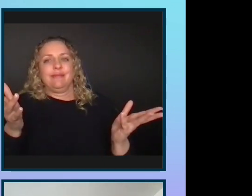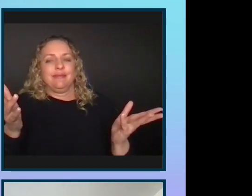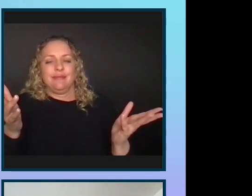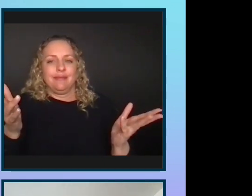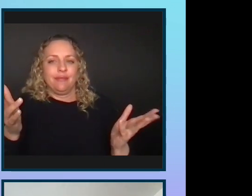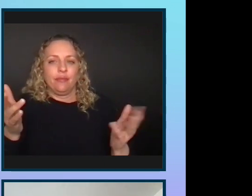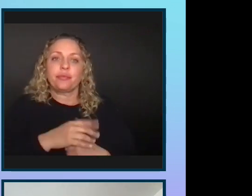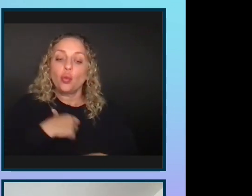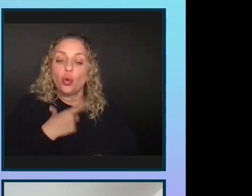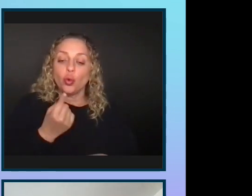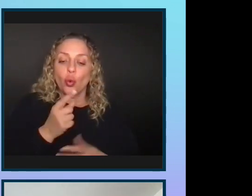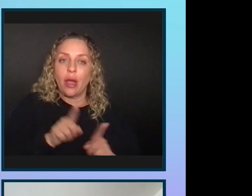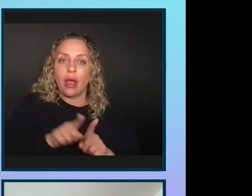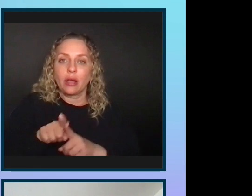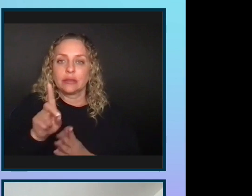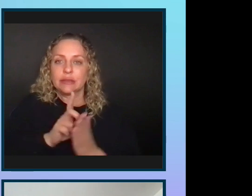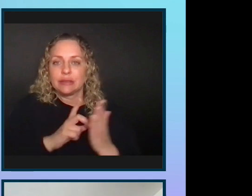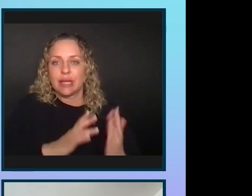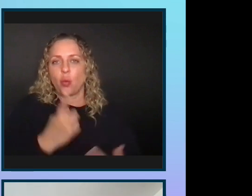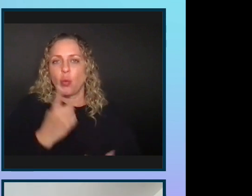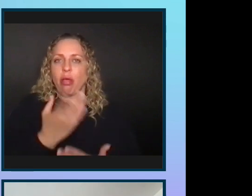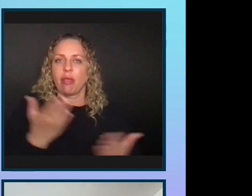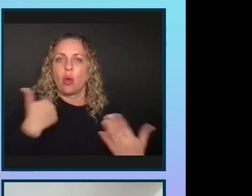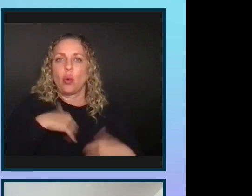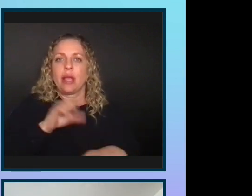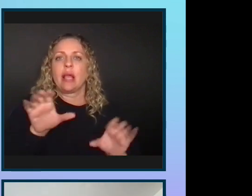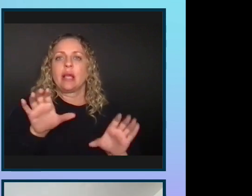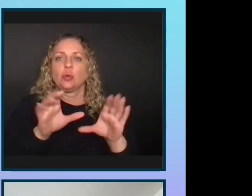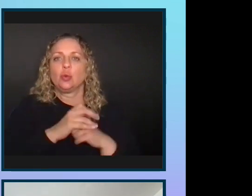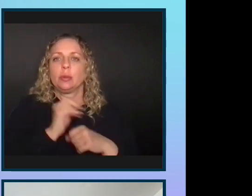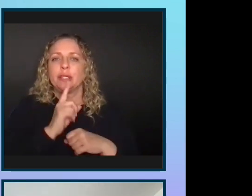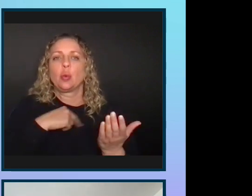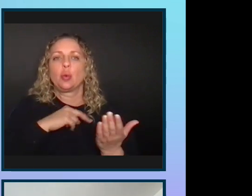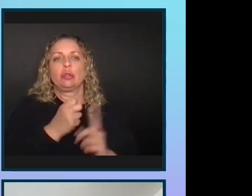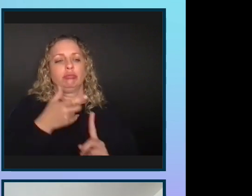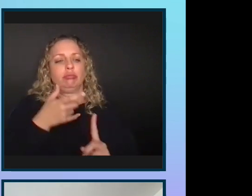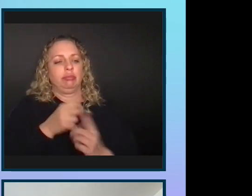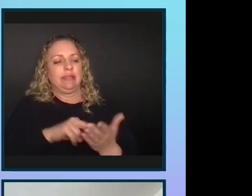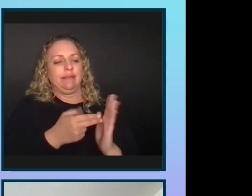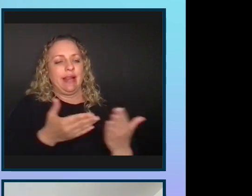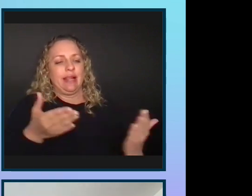Now, one thing that we can do is make sure that we're defining things within the context of the page itself.